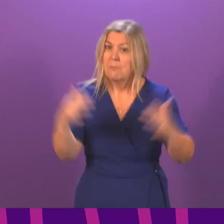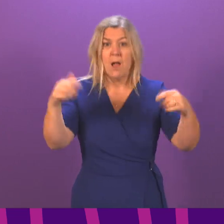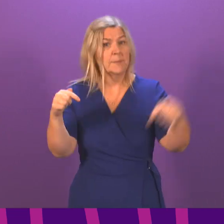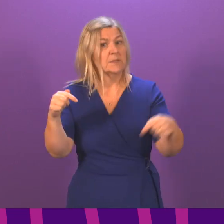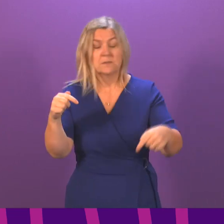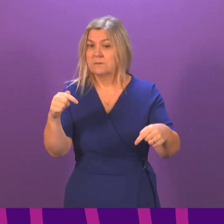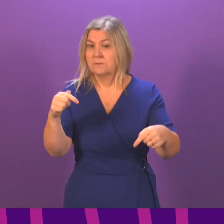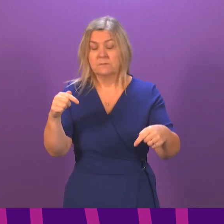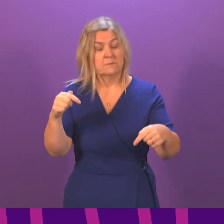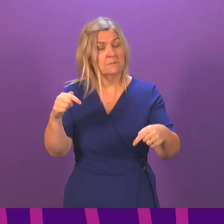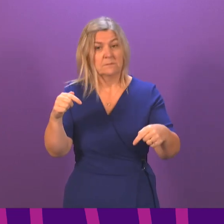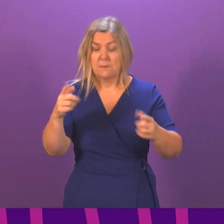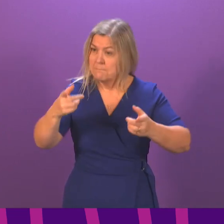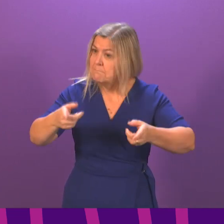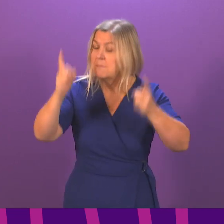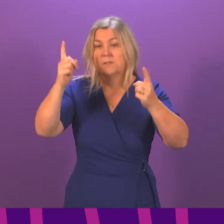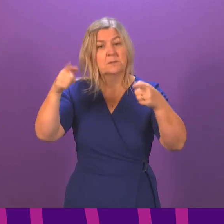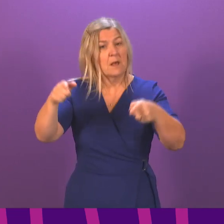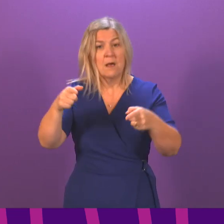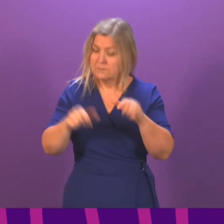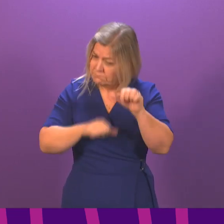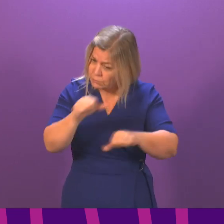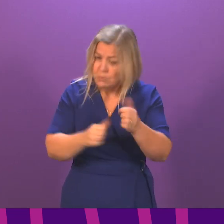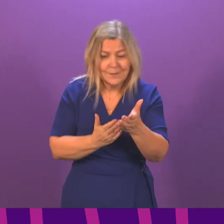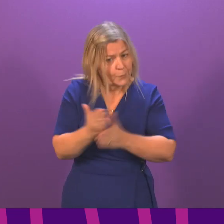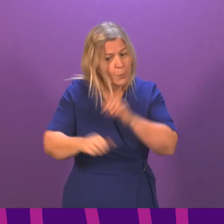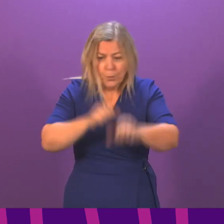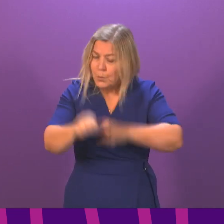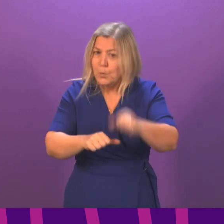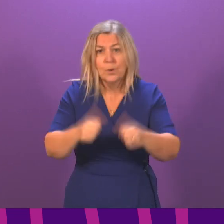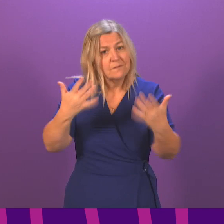ministers are now undergoing the process that is set down in the ministerial code. If we